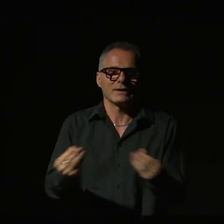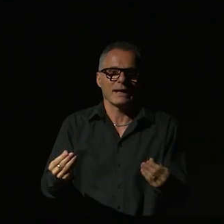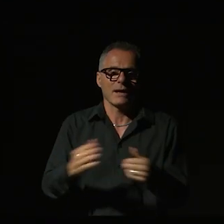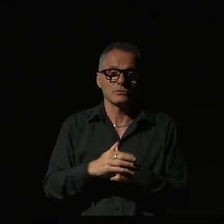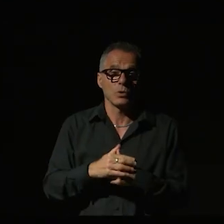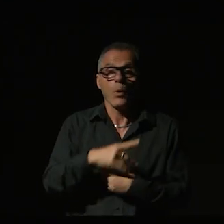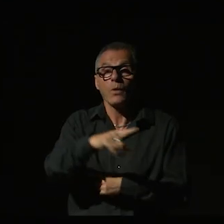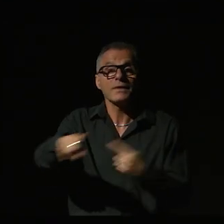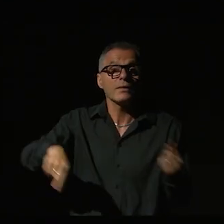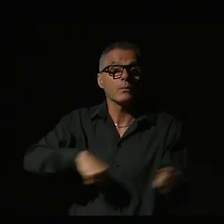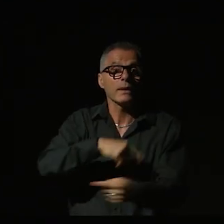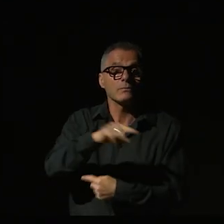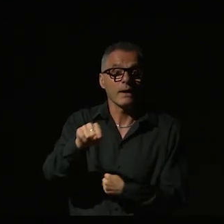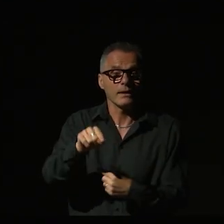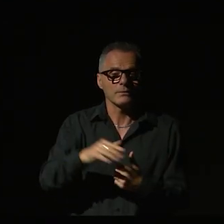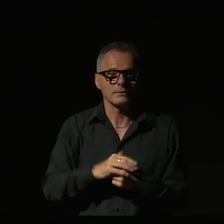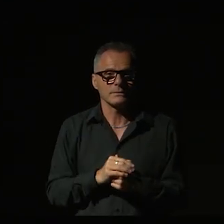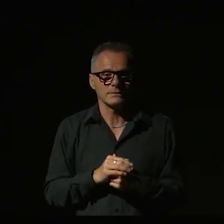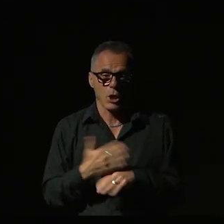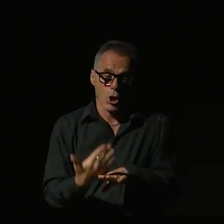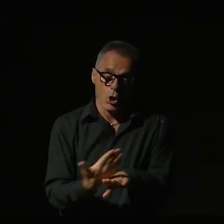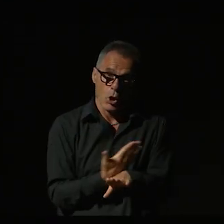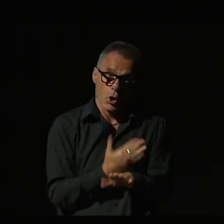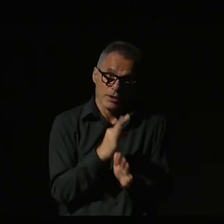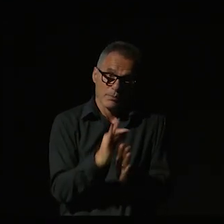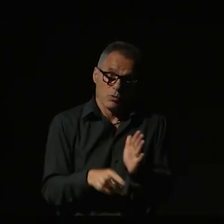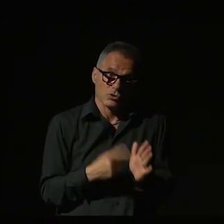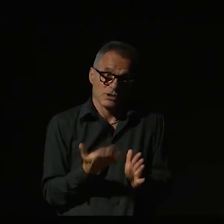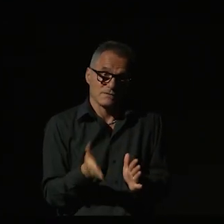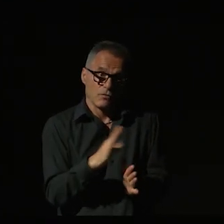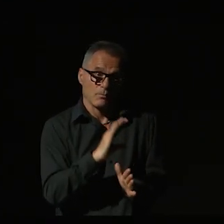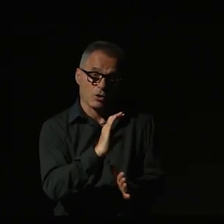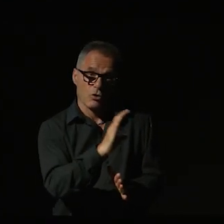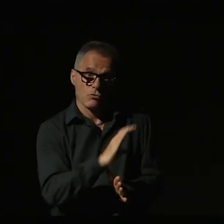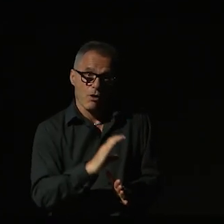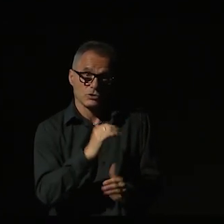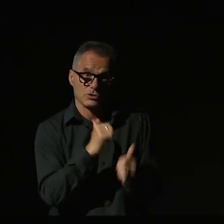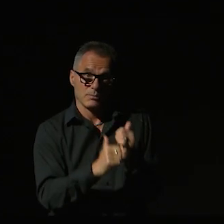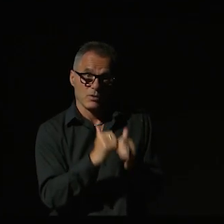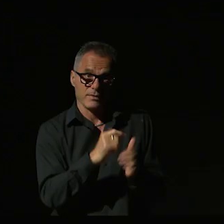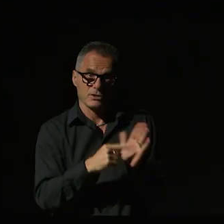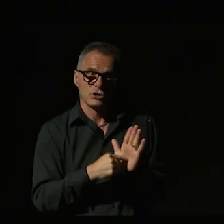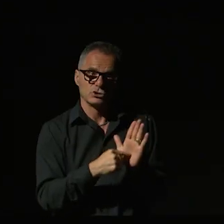'cause the earlier fresco projects that the Carracci carried out shows exactly that kind of use